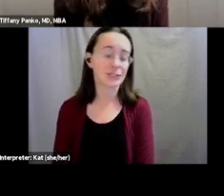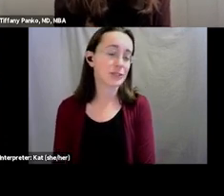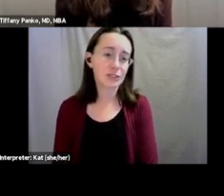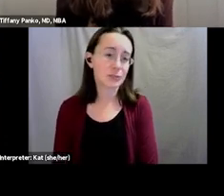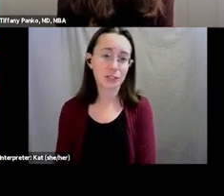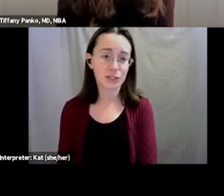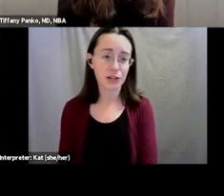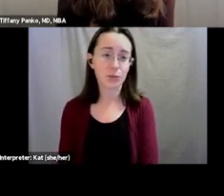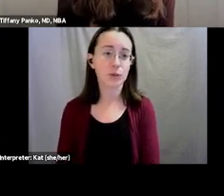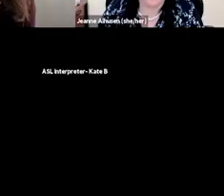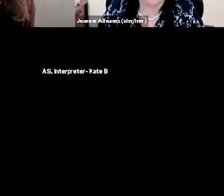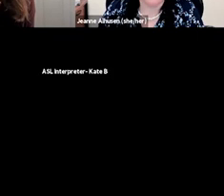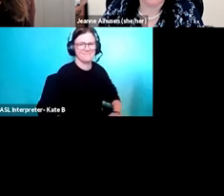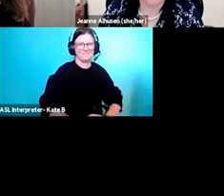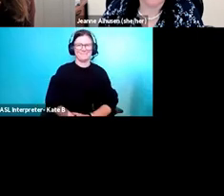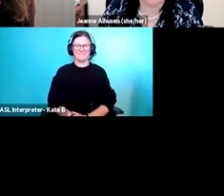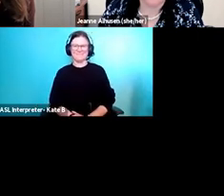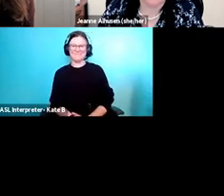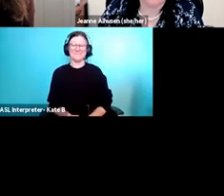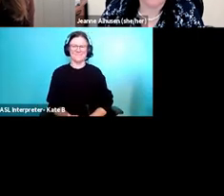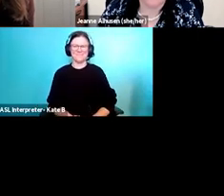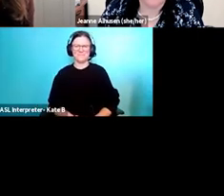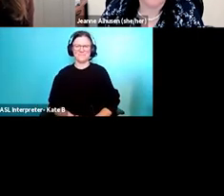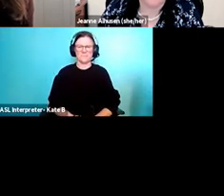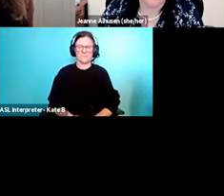So I just wanted to share that one way of training future providers.